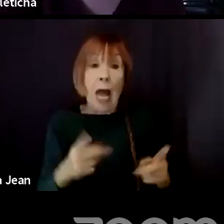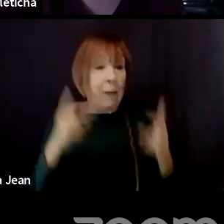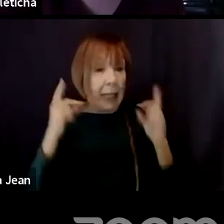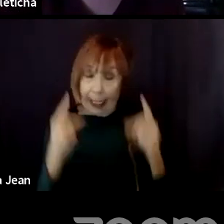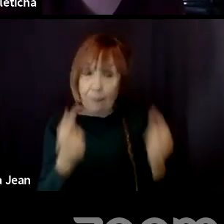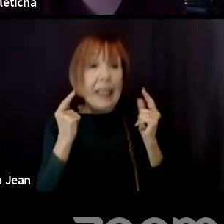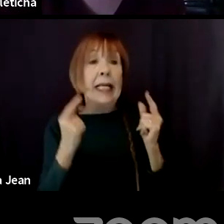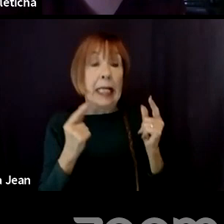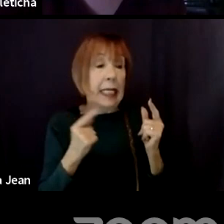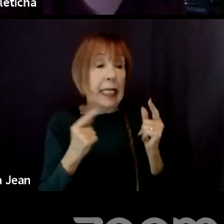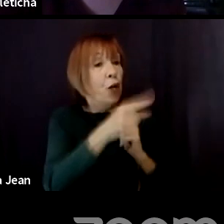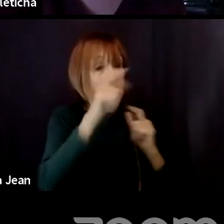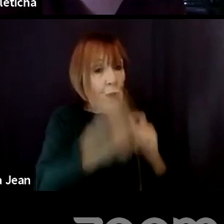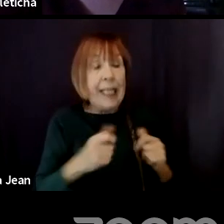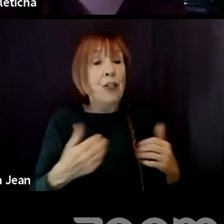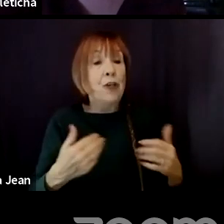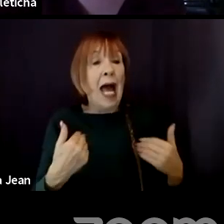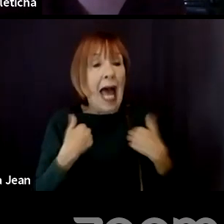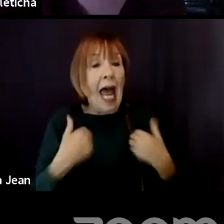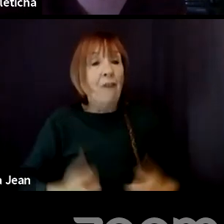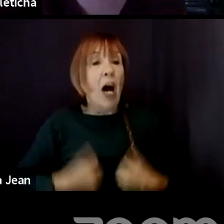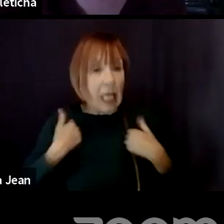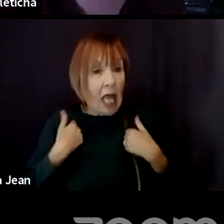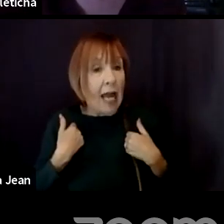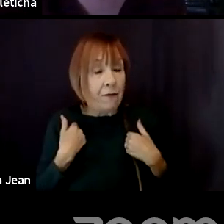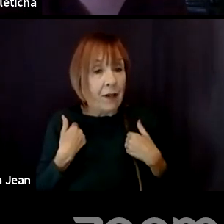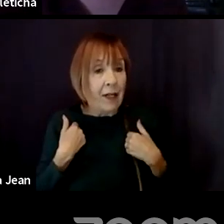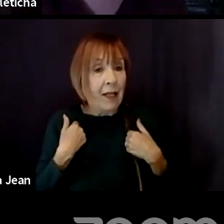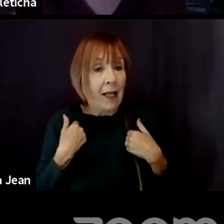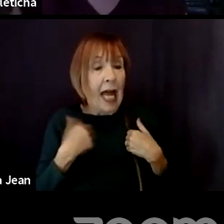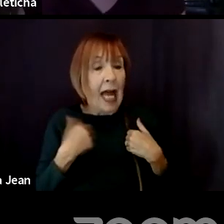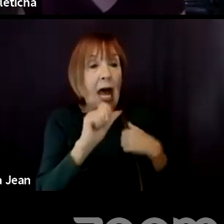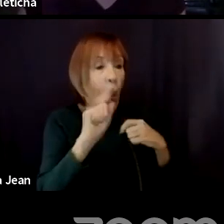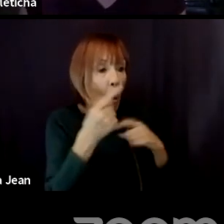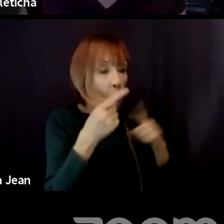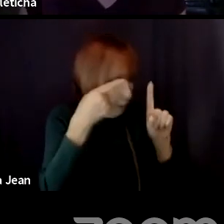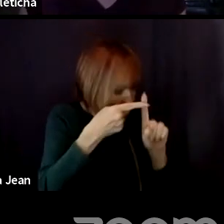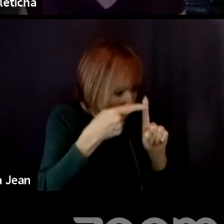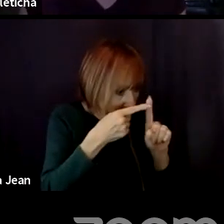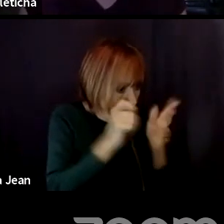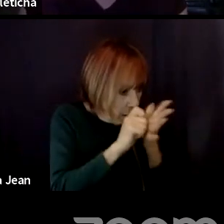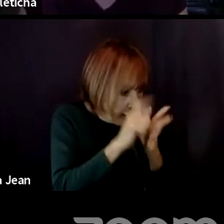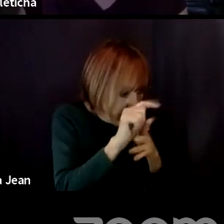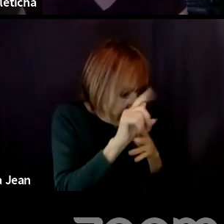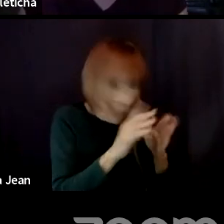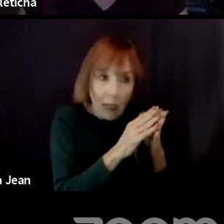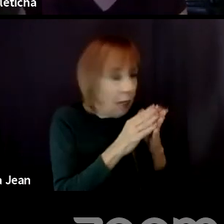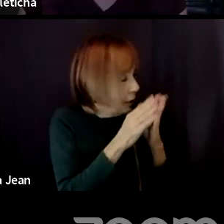do whatever you have to go on with your life while you're doing it. Because and it's not only just like for your happiness,